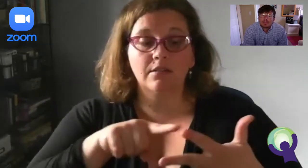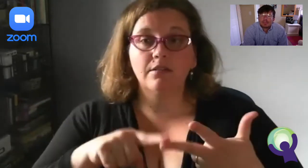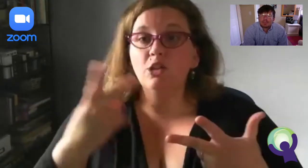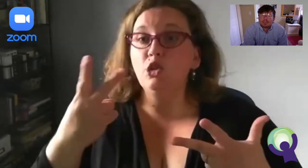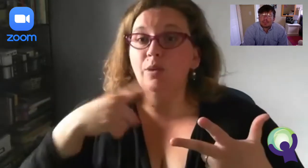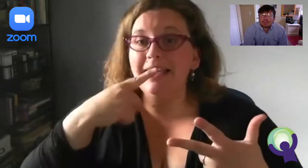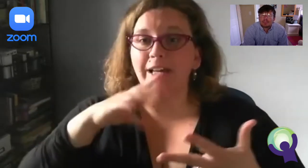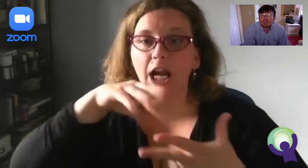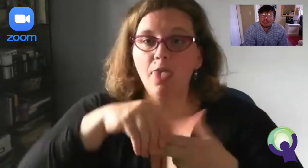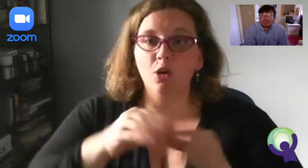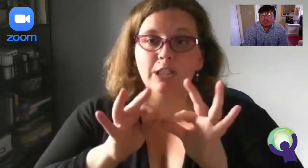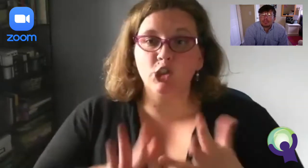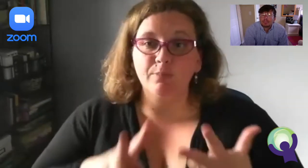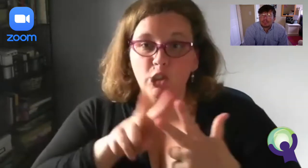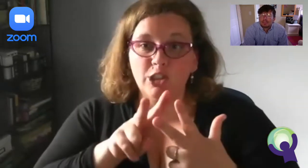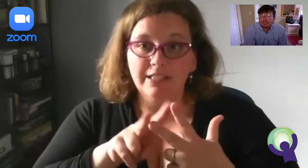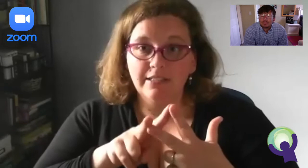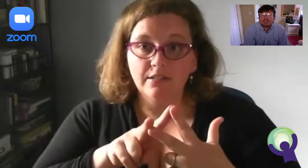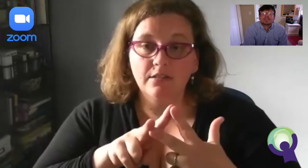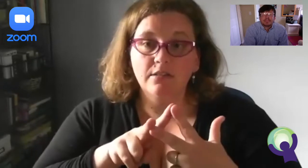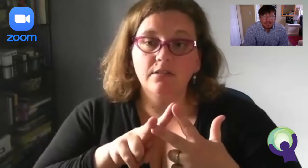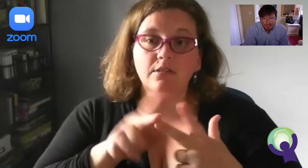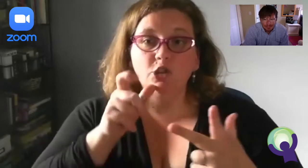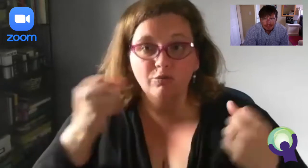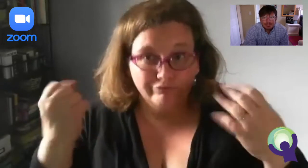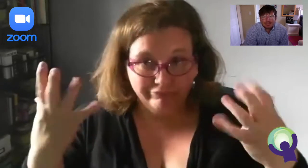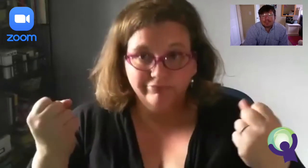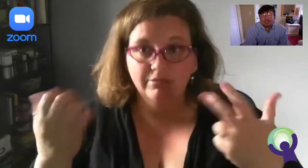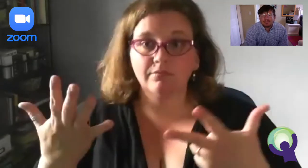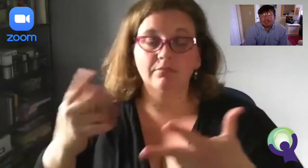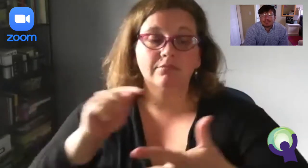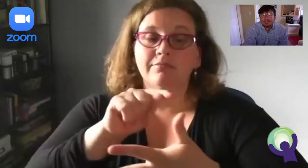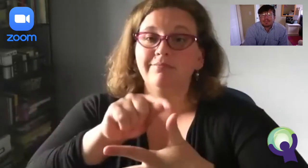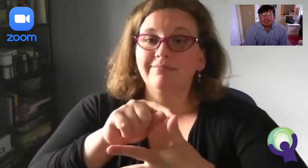um two of the hearing are includes two of the interpreters that we have so they